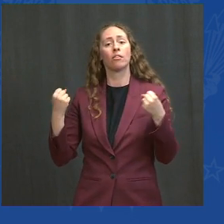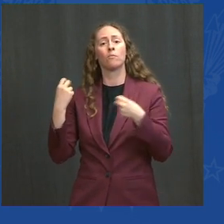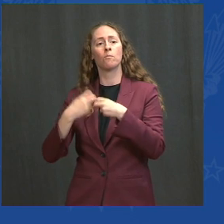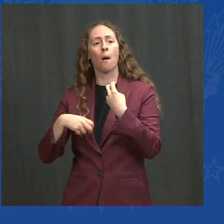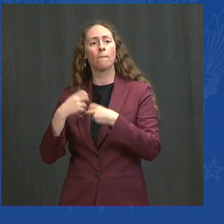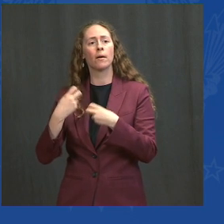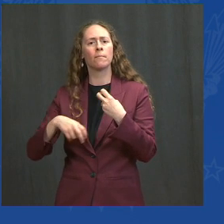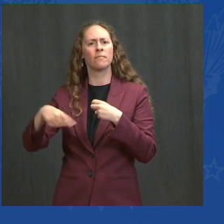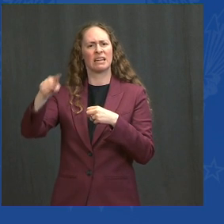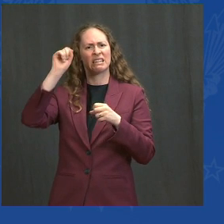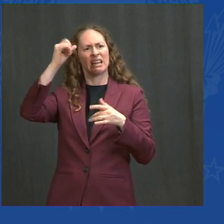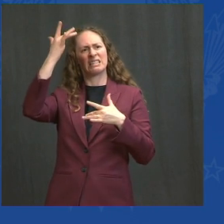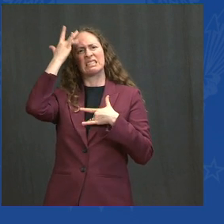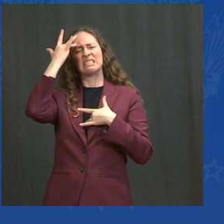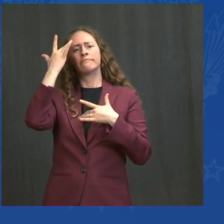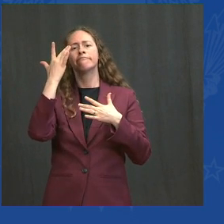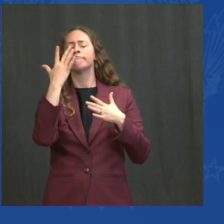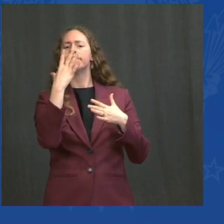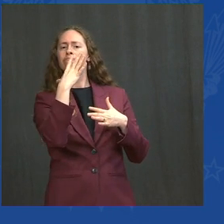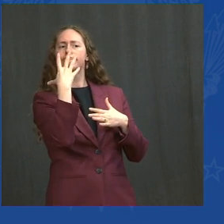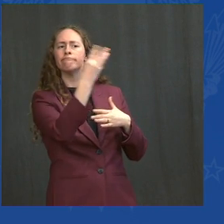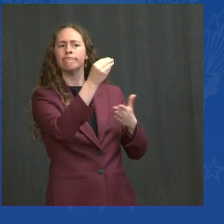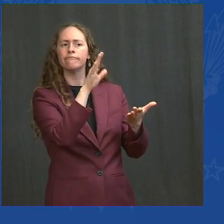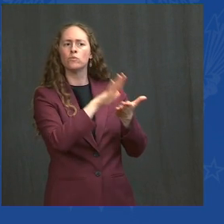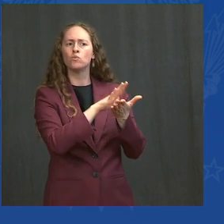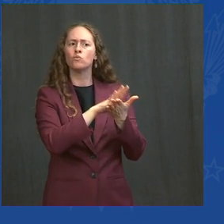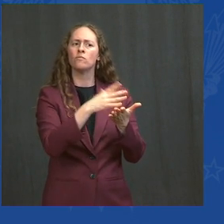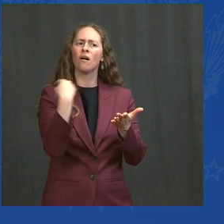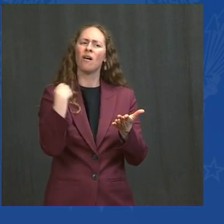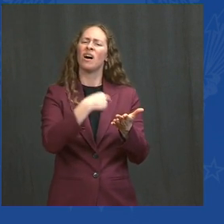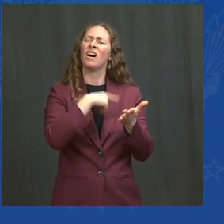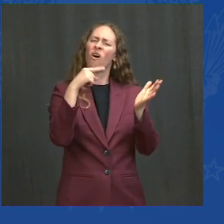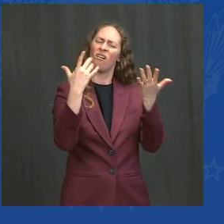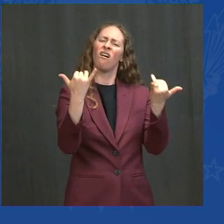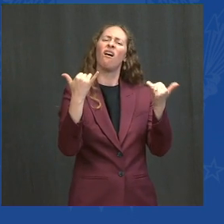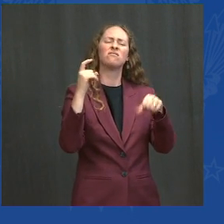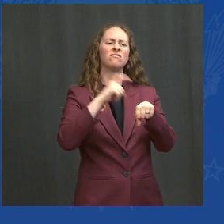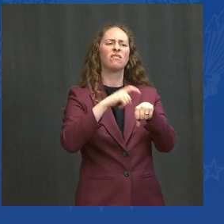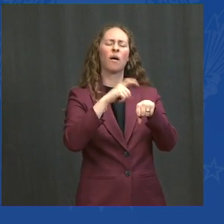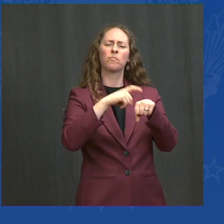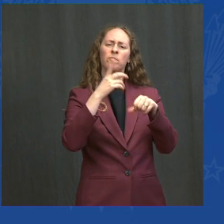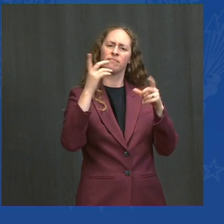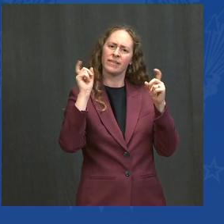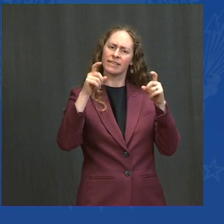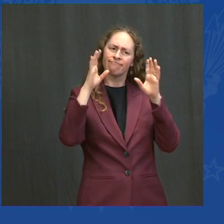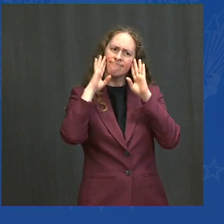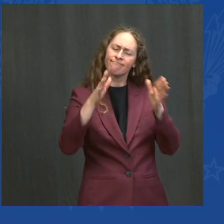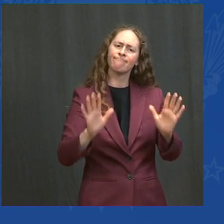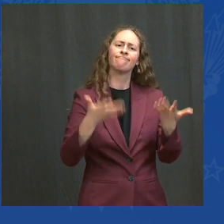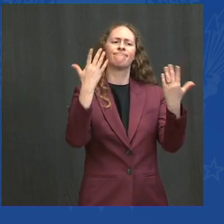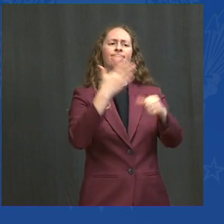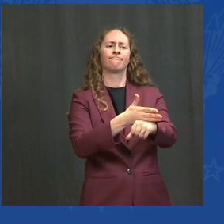We owe it to our kids to clean up the school buses, and this deal will help do just that. I know that the city of La Crosse